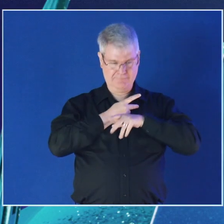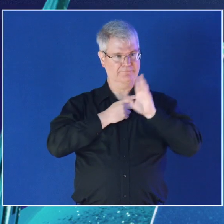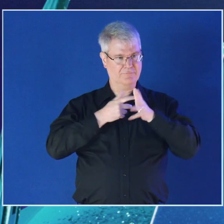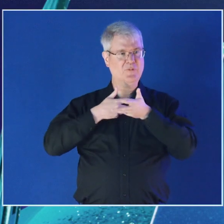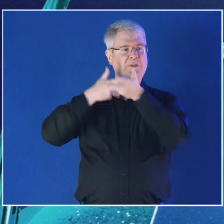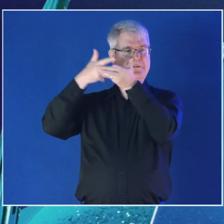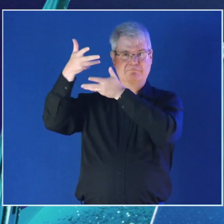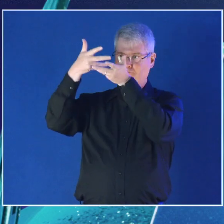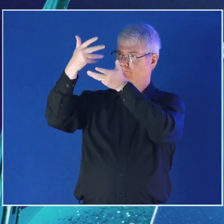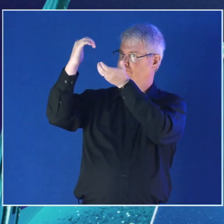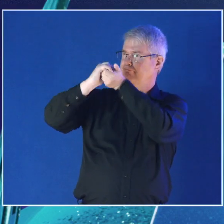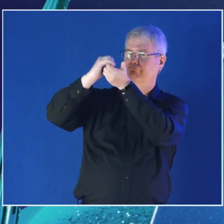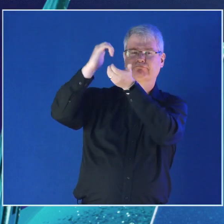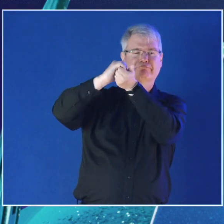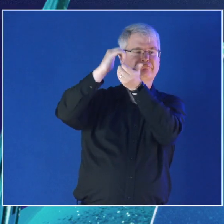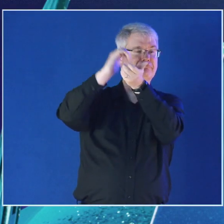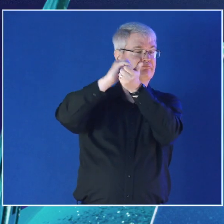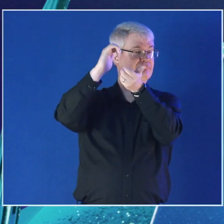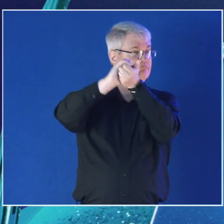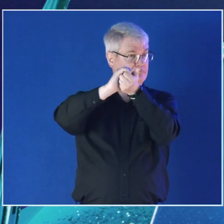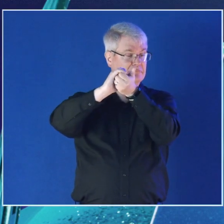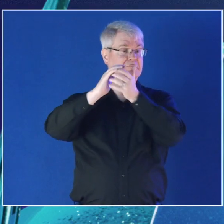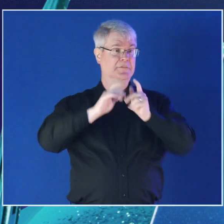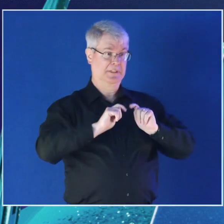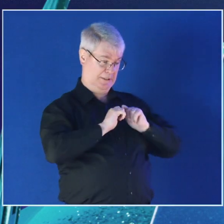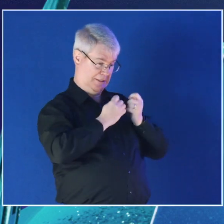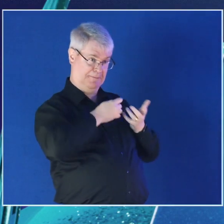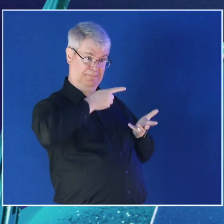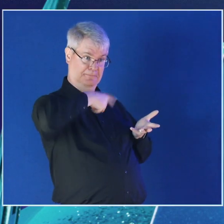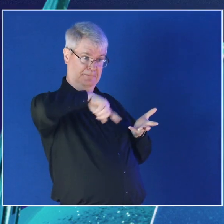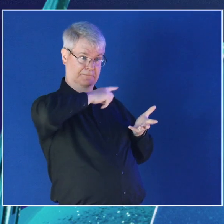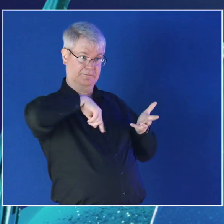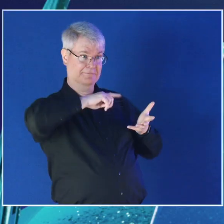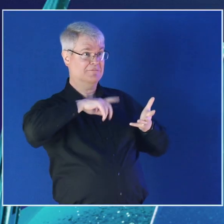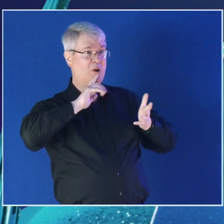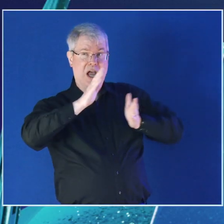The team stretched, and I'm excited to announce that as